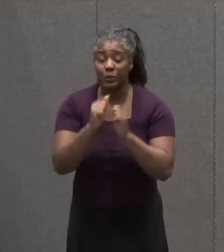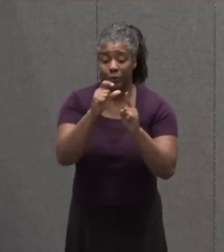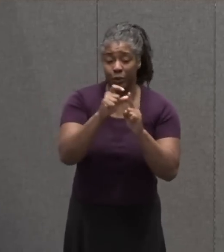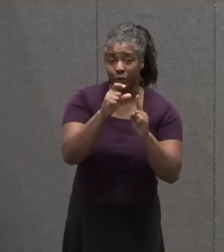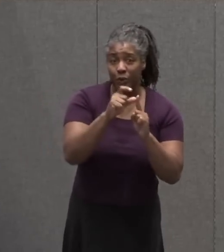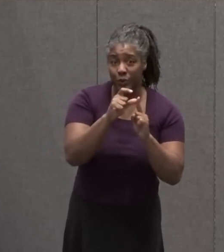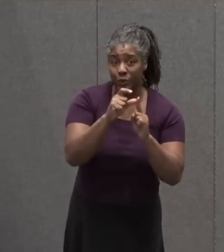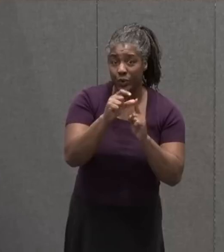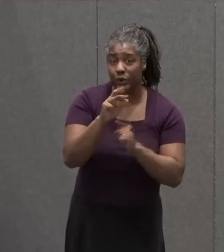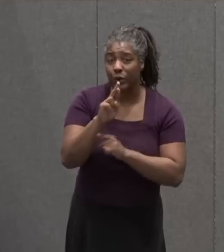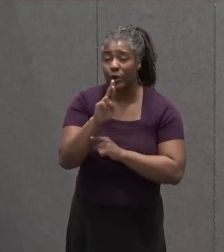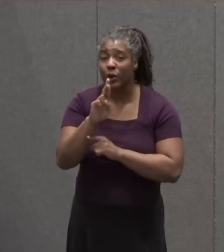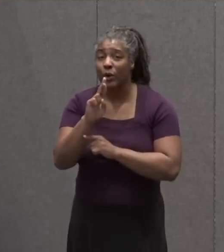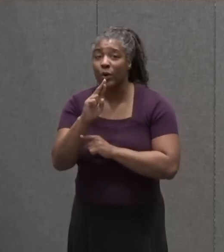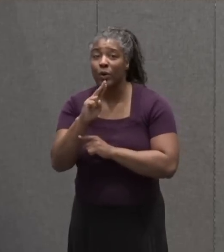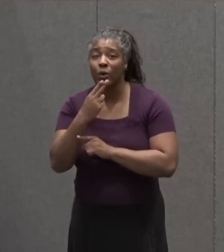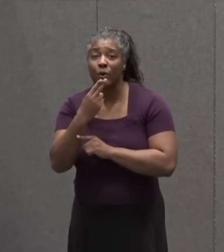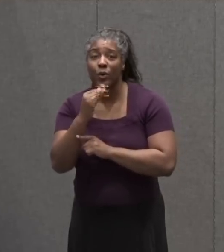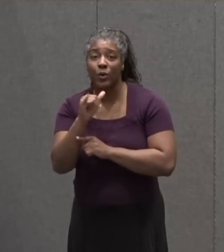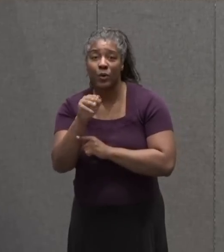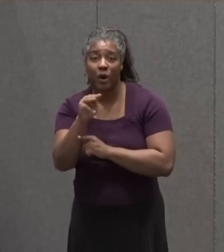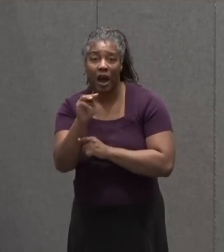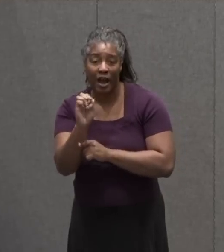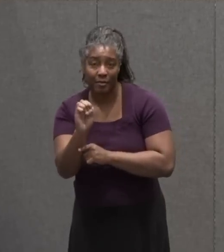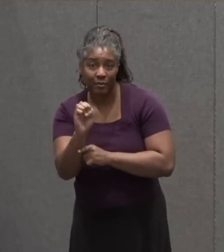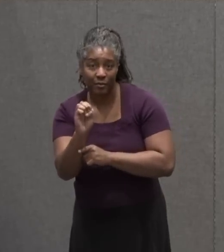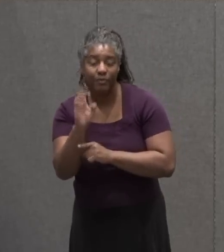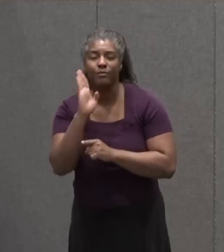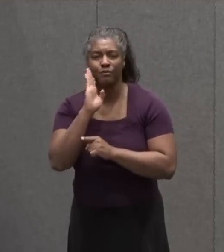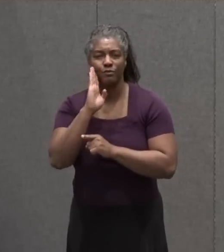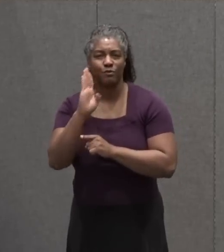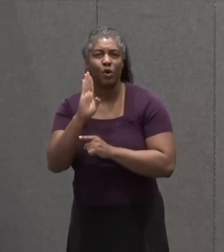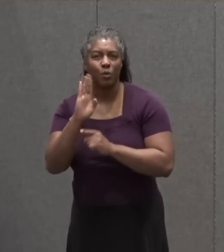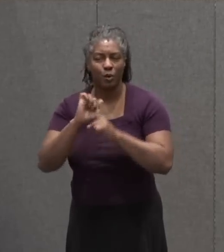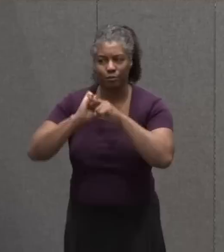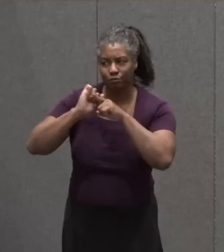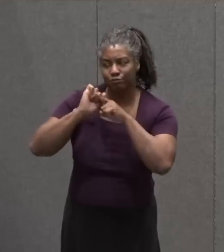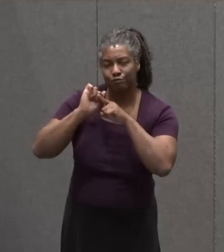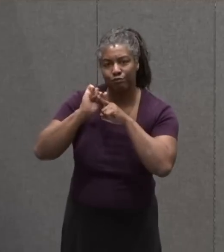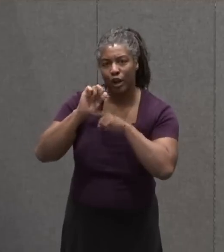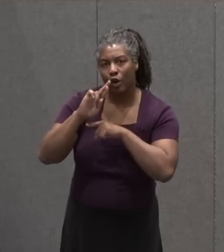We're going to keep working on rhyme because it is an important part of how